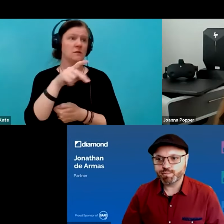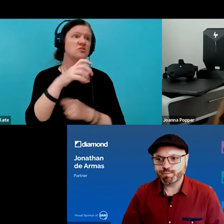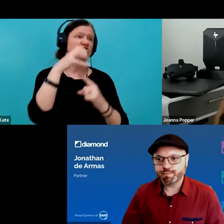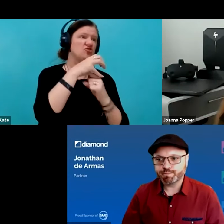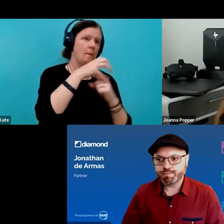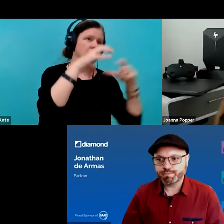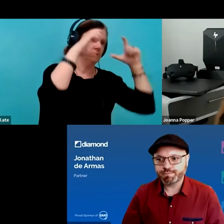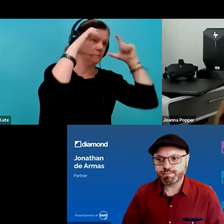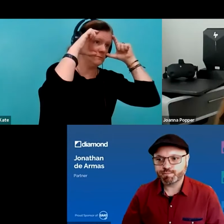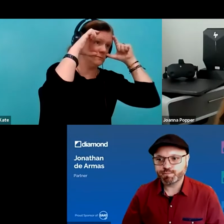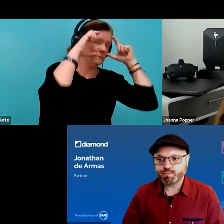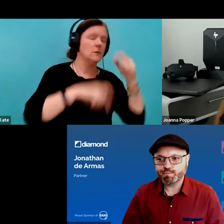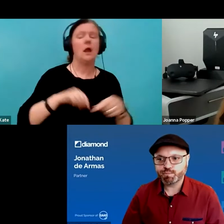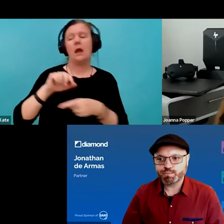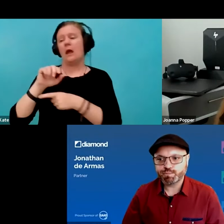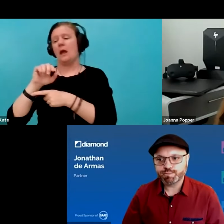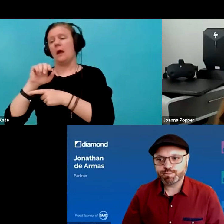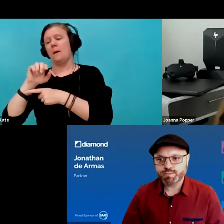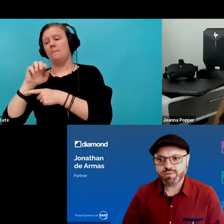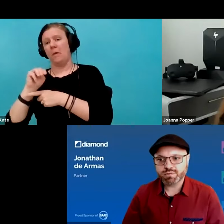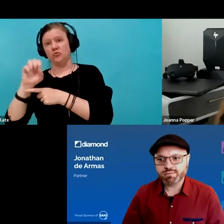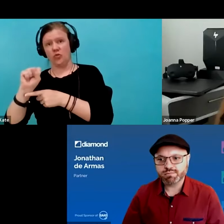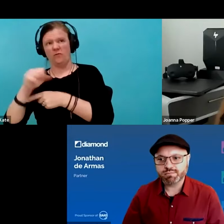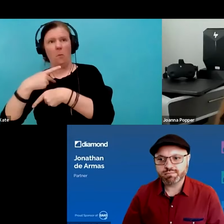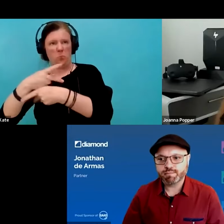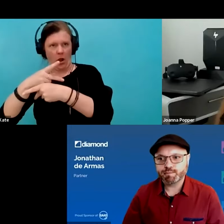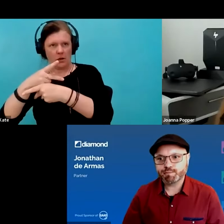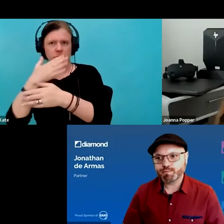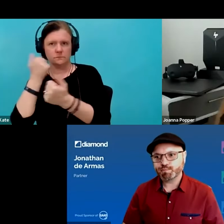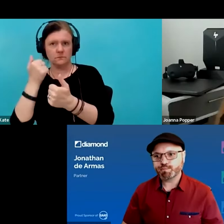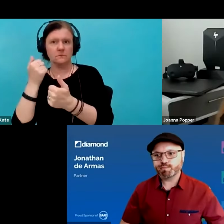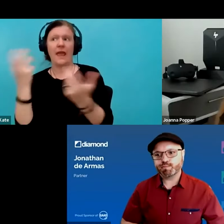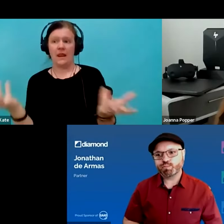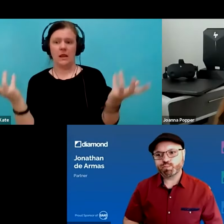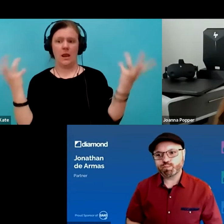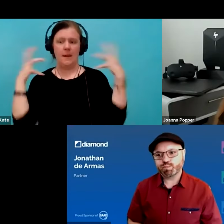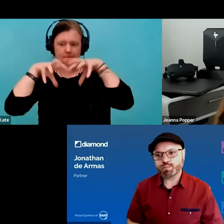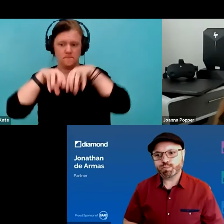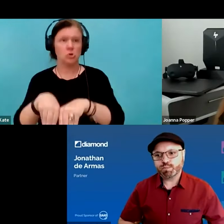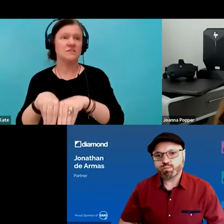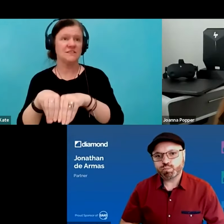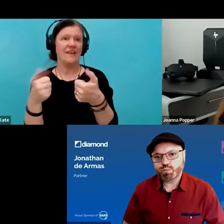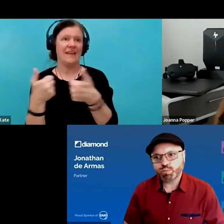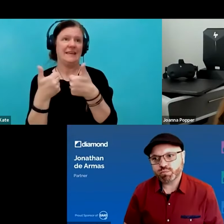of the best productivity tools and we start talking about immersive gameplay. I am a 30 plus year gamer.